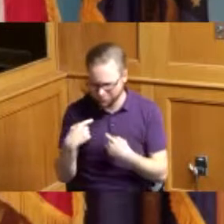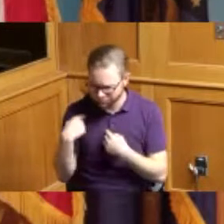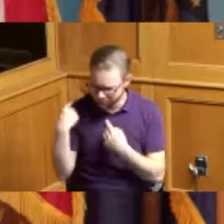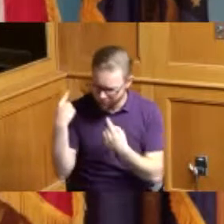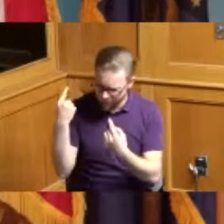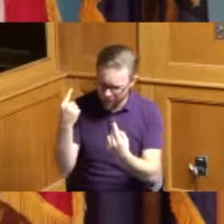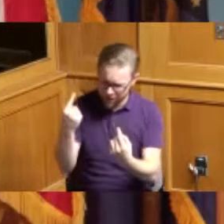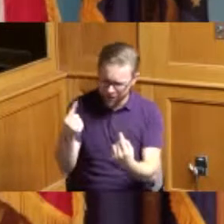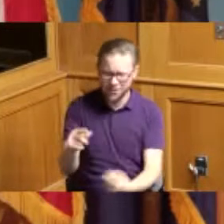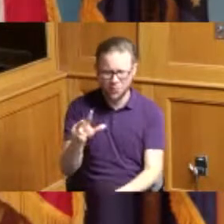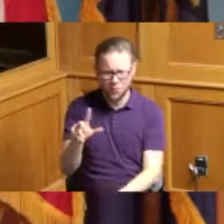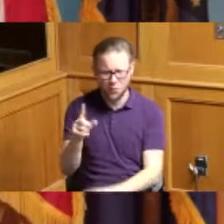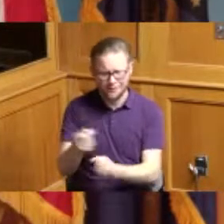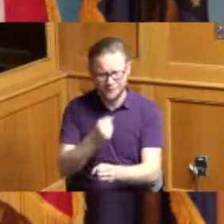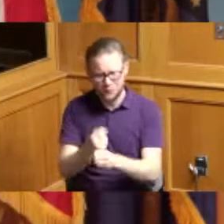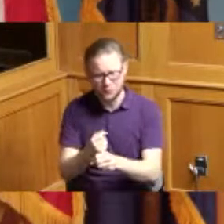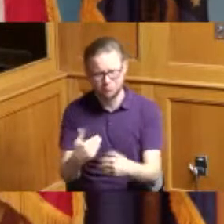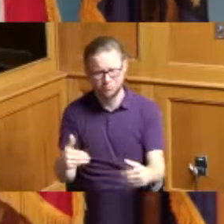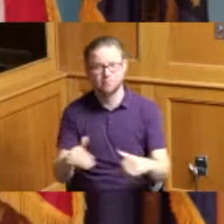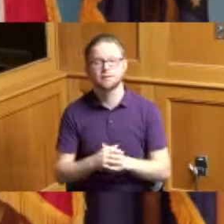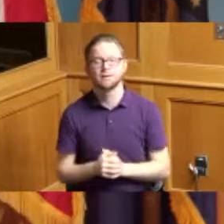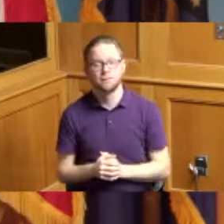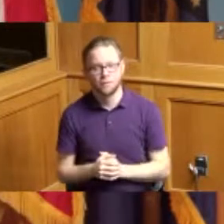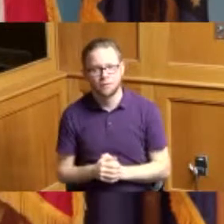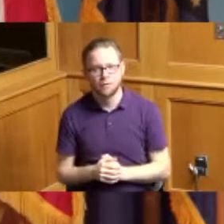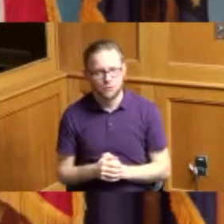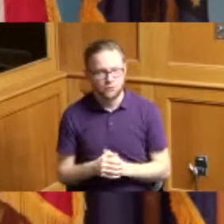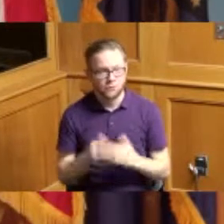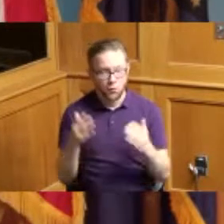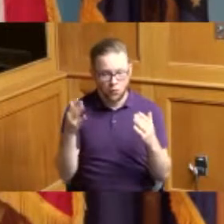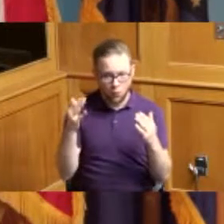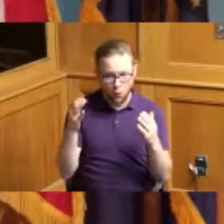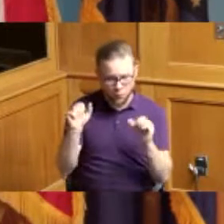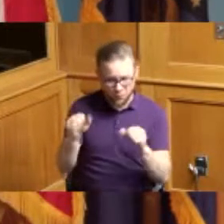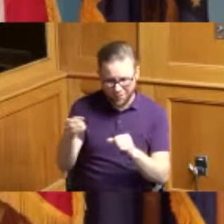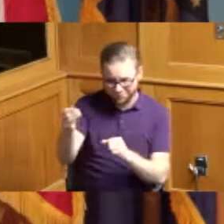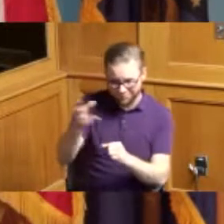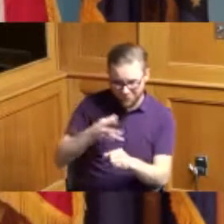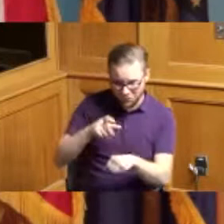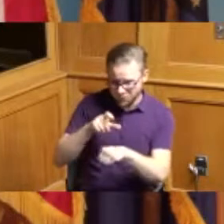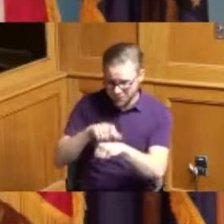know hopefully get some kind of time of when we could have some type of at least you know